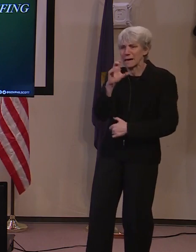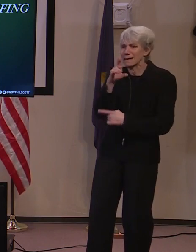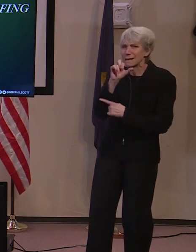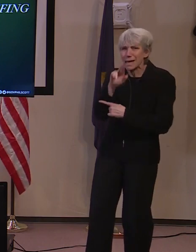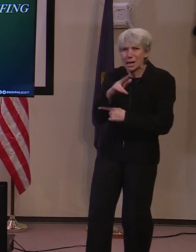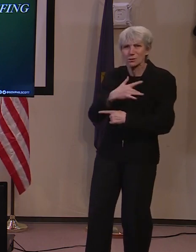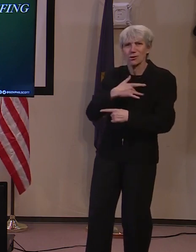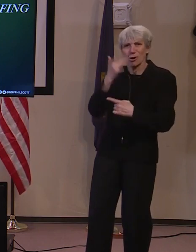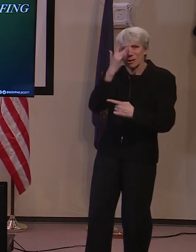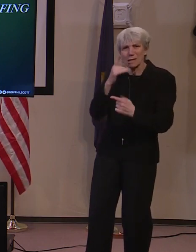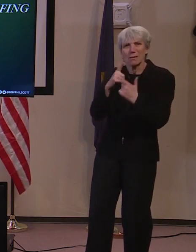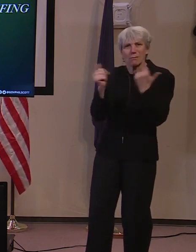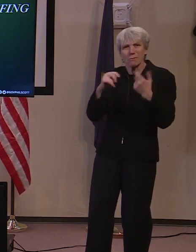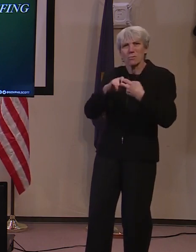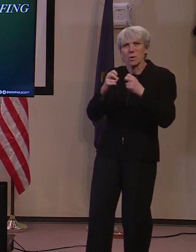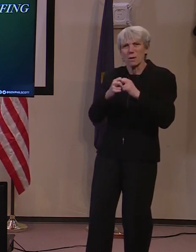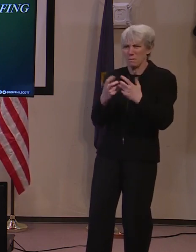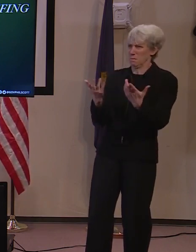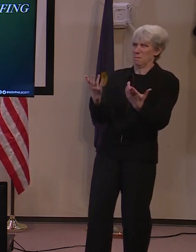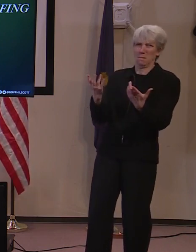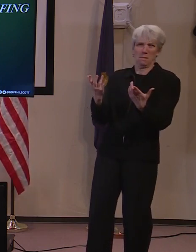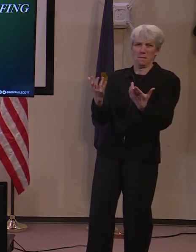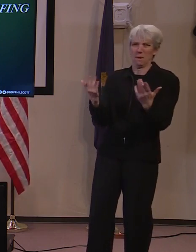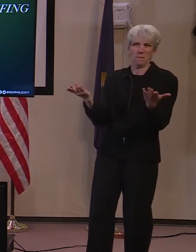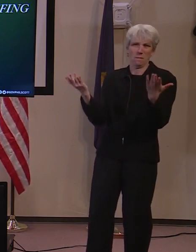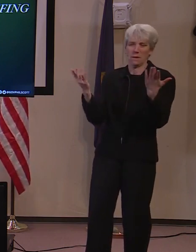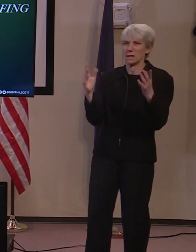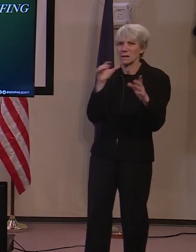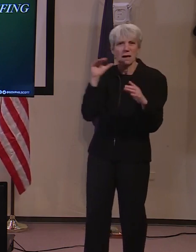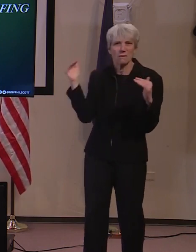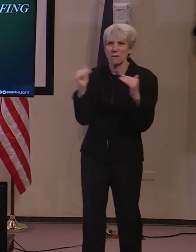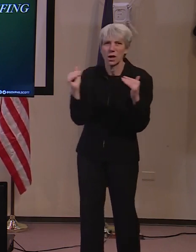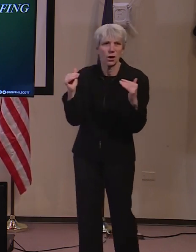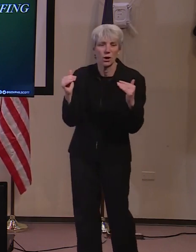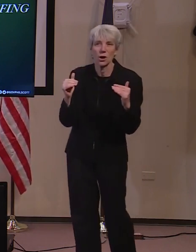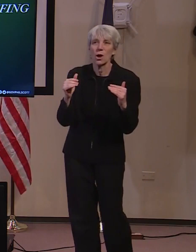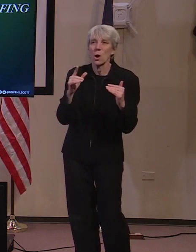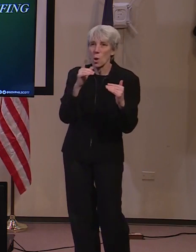those that have done the right thing and gotten vaccinated, but now must pay